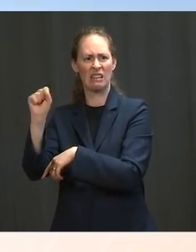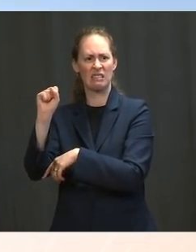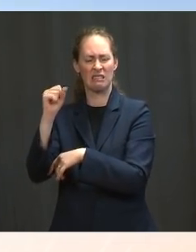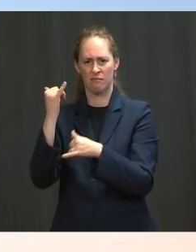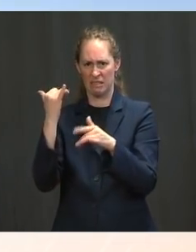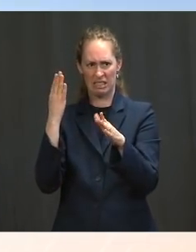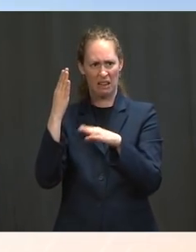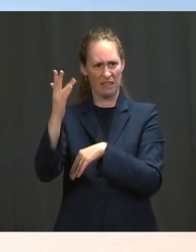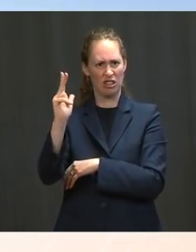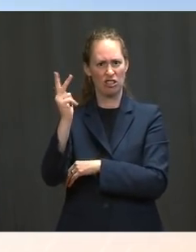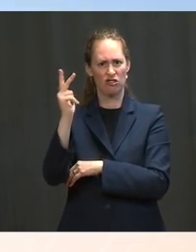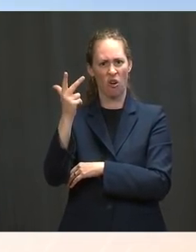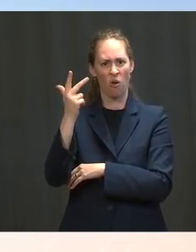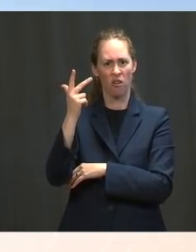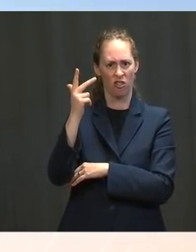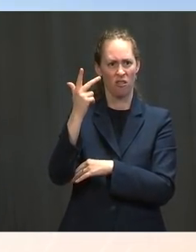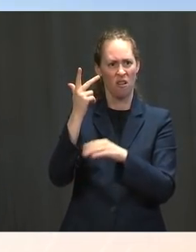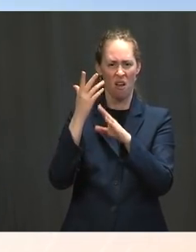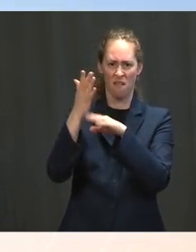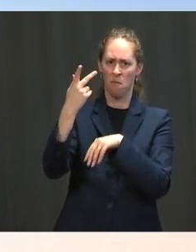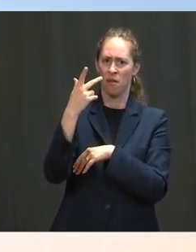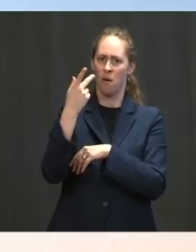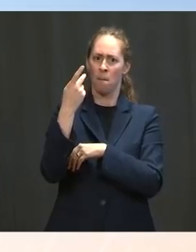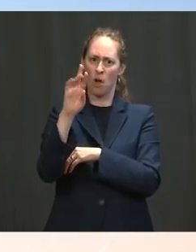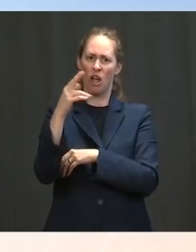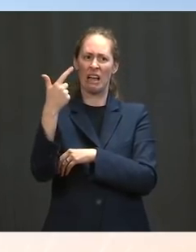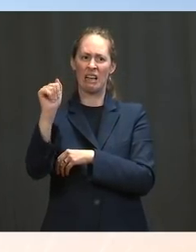A huge amount of travel over the holiday weekend.